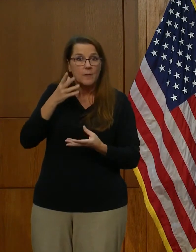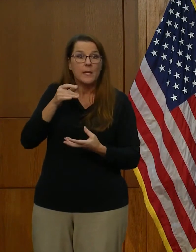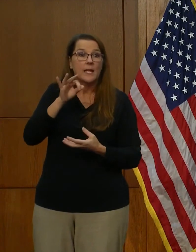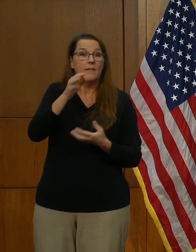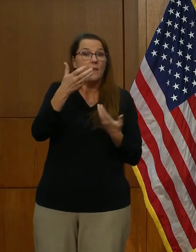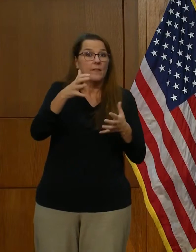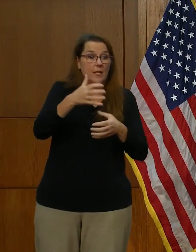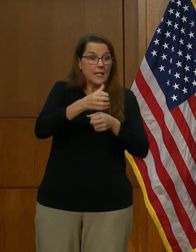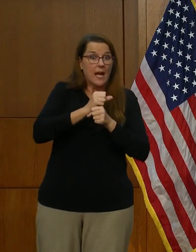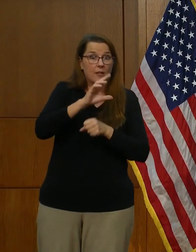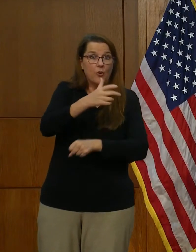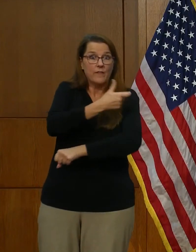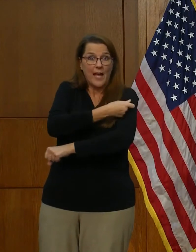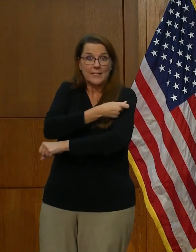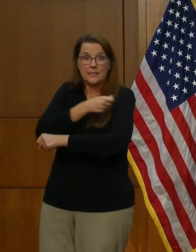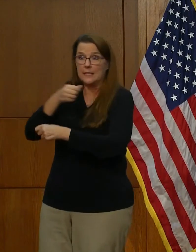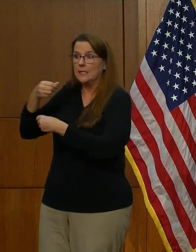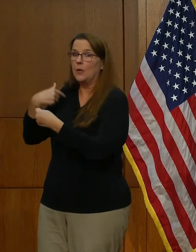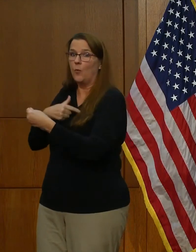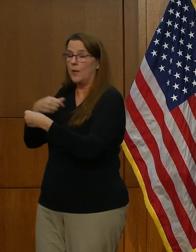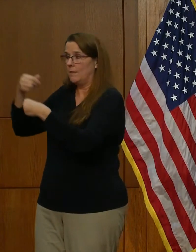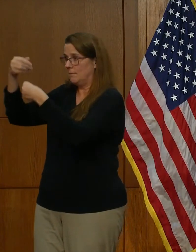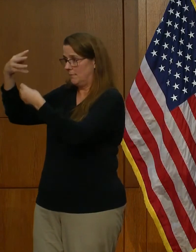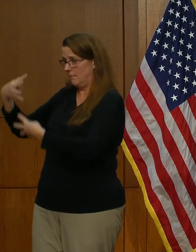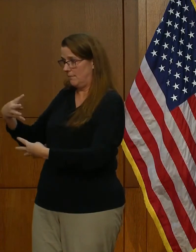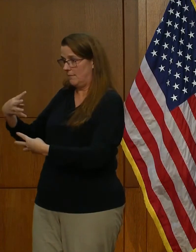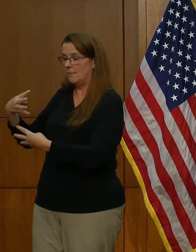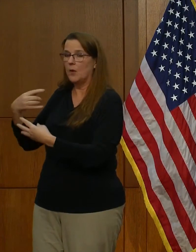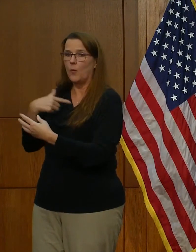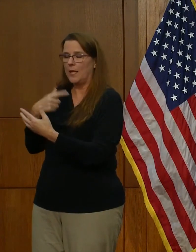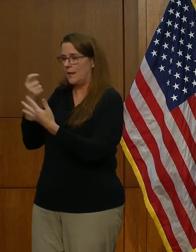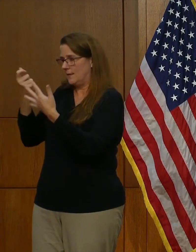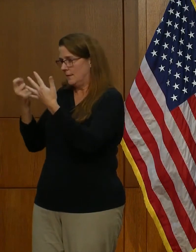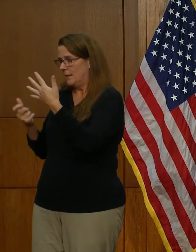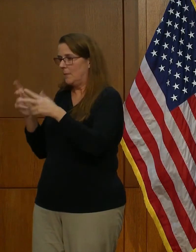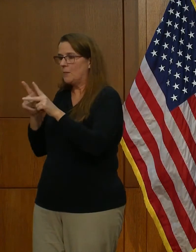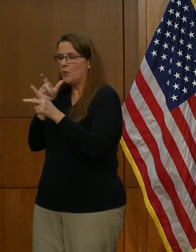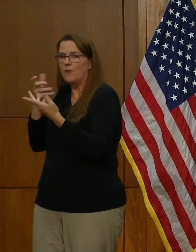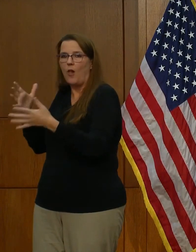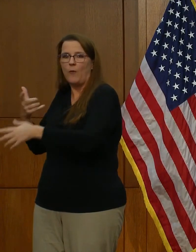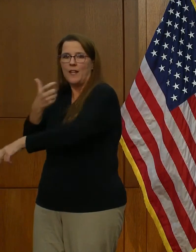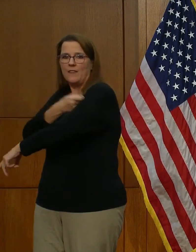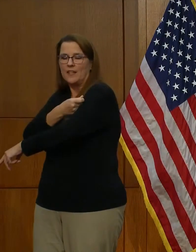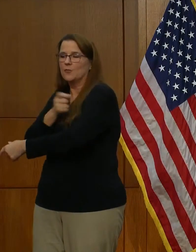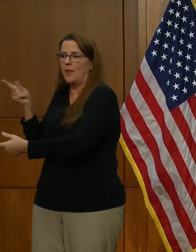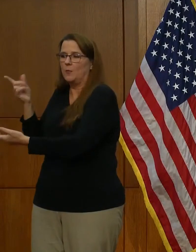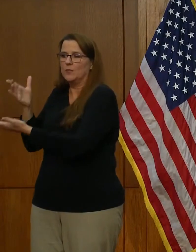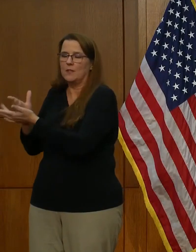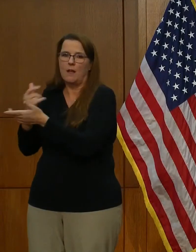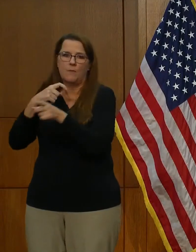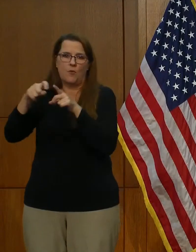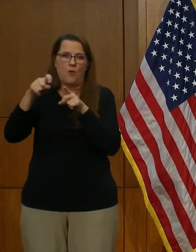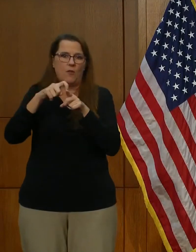UPDATE THEIR INFORMATION. AND IF YOU HAVE GOTTEN YOUR VACCINE WHEN WE PULL DOWN THE LIST WILL BE ABLE TO SORT OUT THE FOLKS